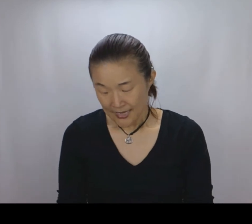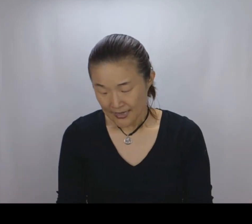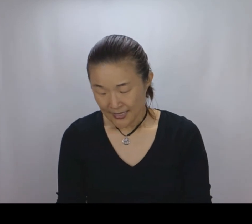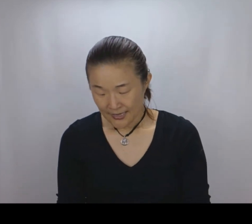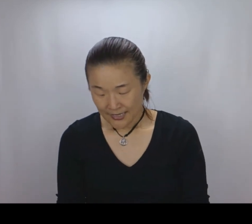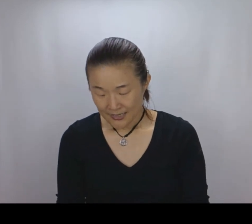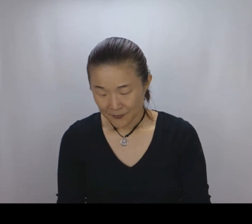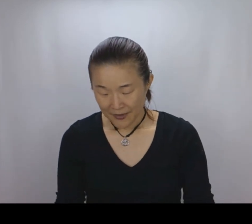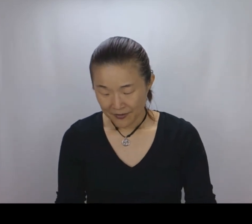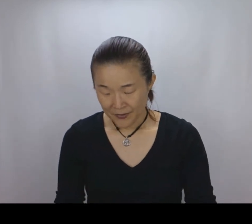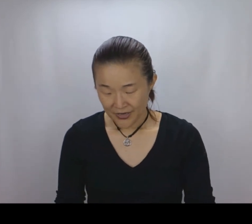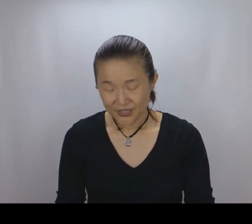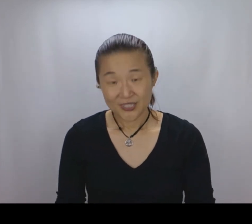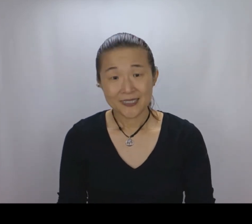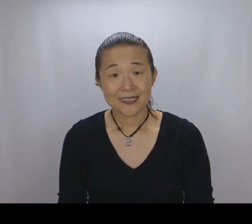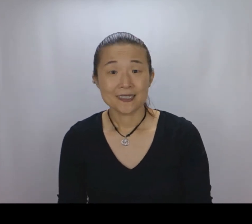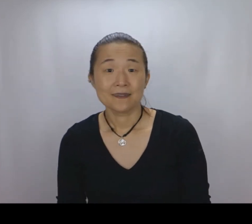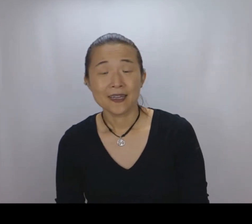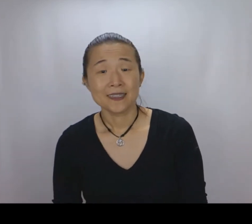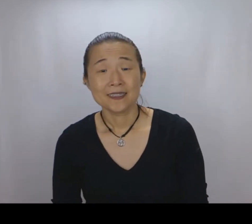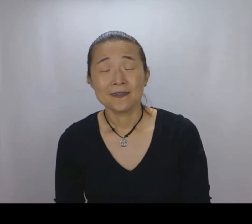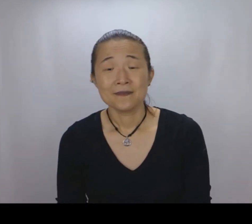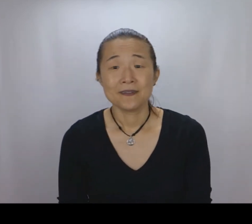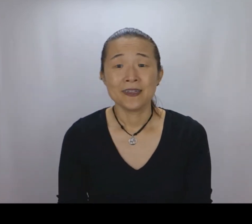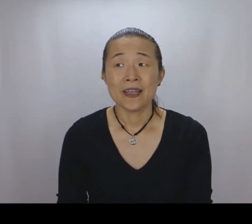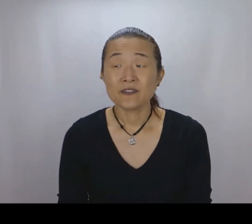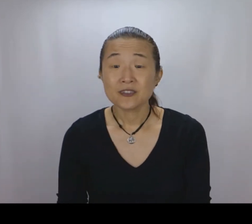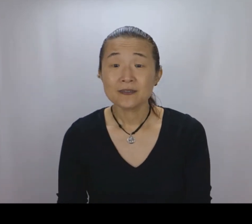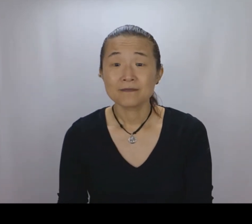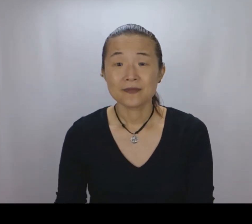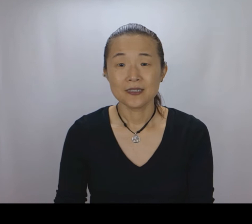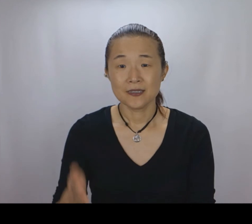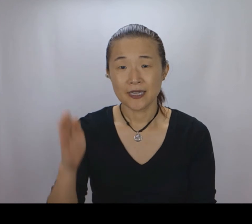Then last we have comparisons. And so, never.